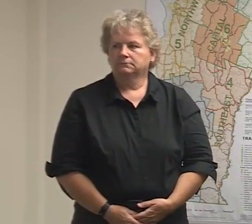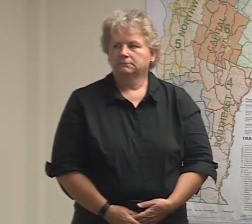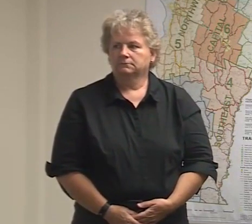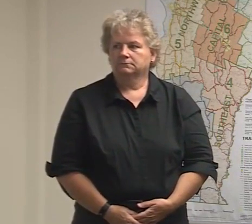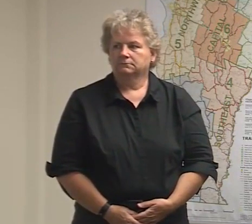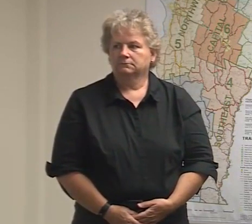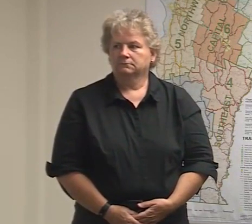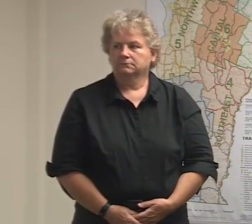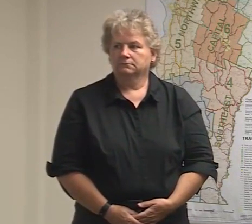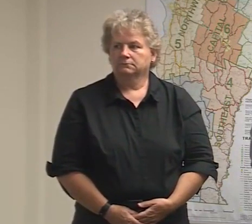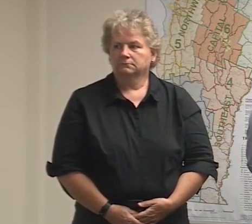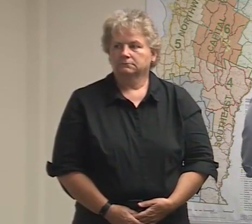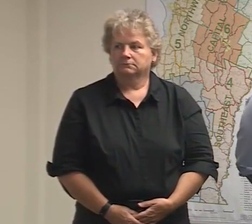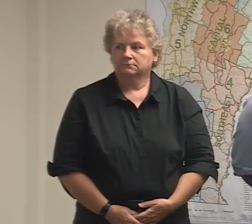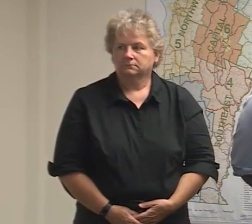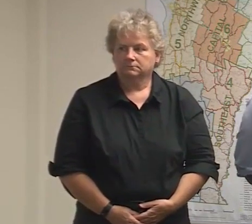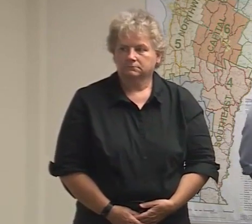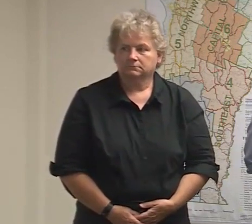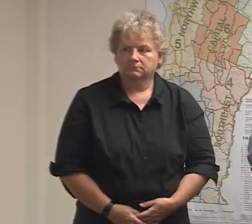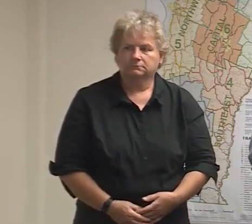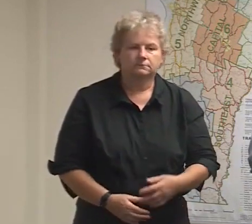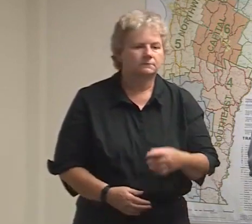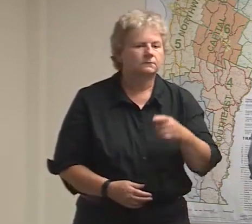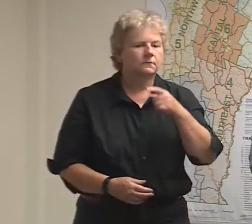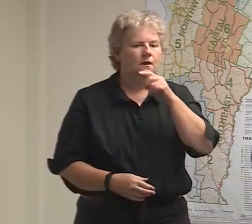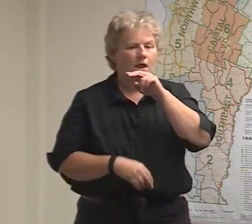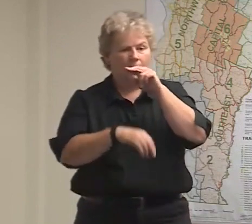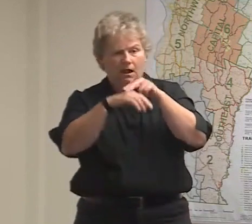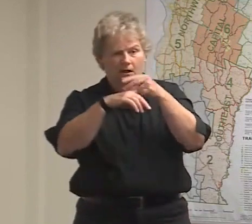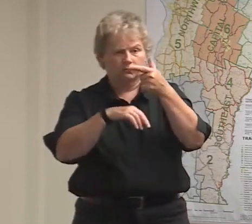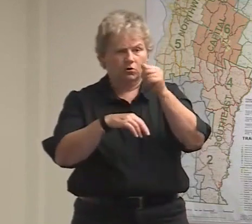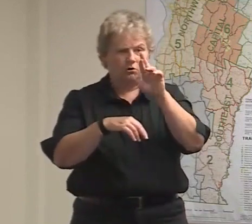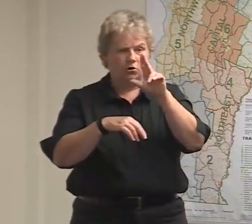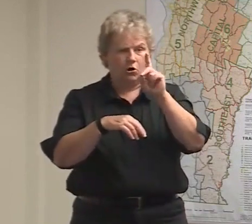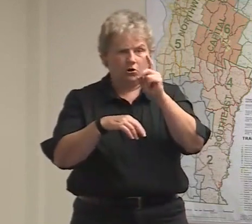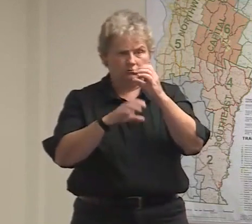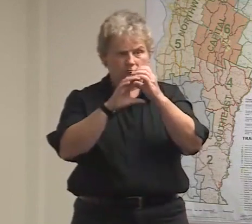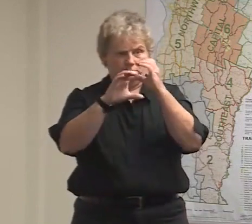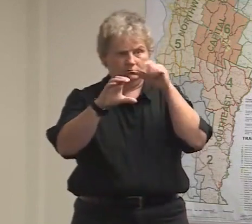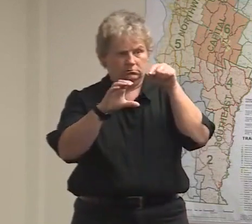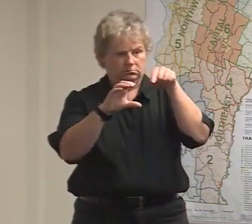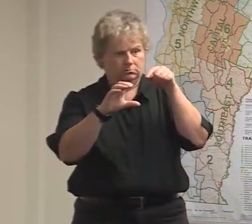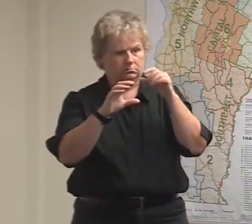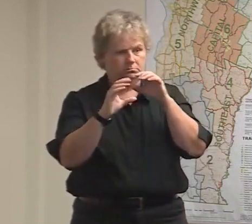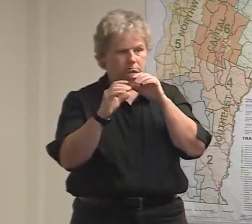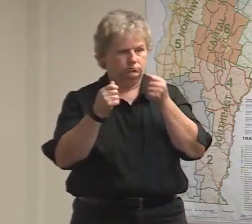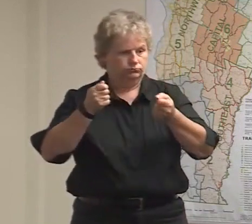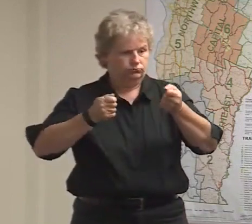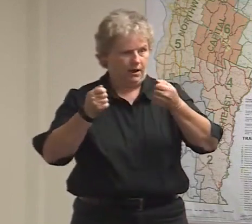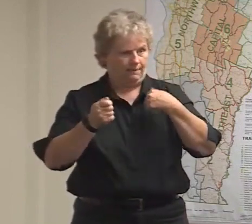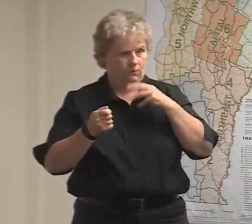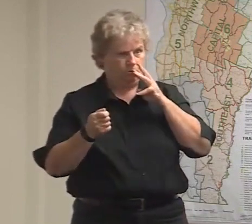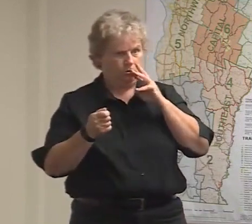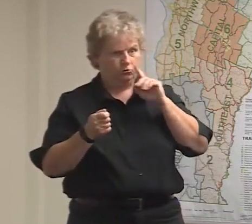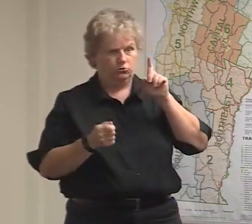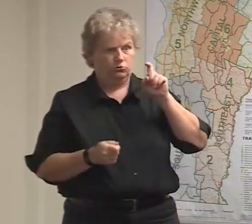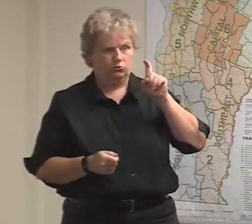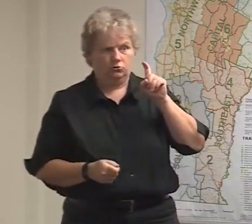DOES THE NATIONAL GUARD FROM NATIONAL GUARD HAVE WATER TRUCKS? THEY DO. AND WE’VE WORKED WITH THEM TO MAKE SURE THAT WE HAVE THOSE RESOURCES ALIGNED.